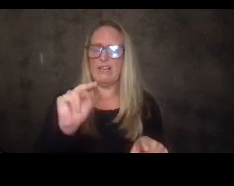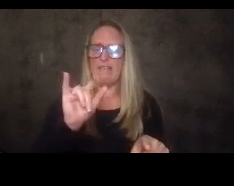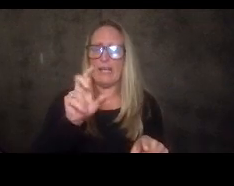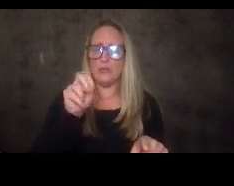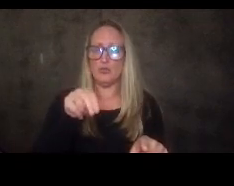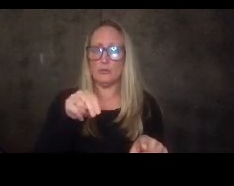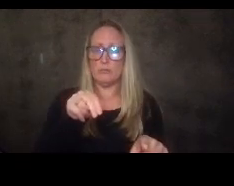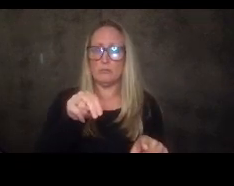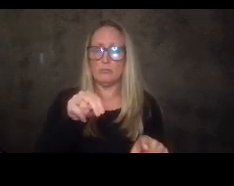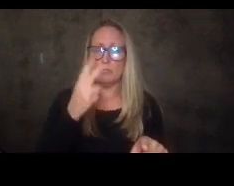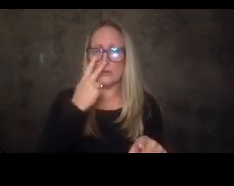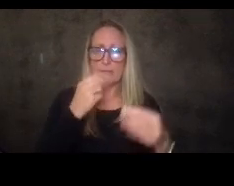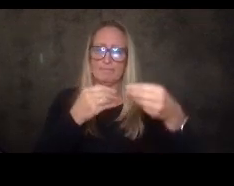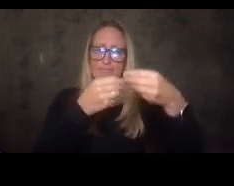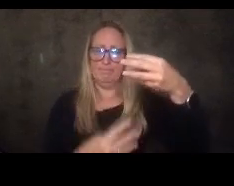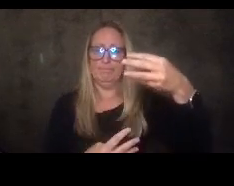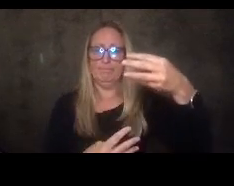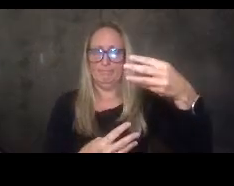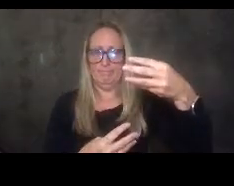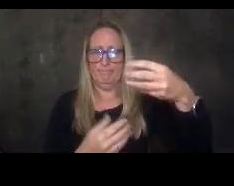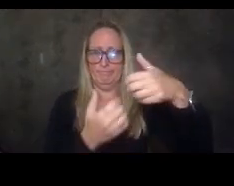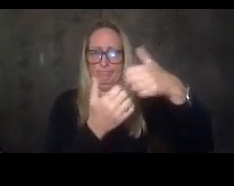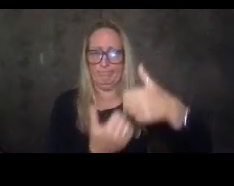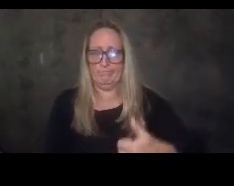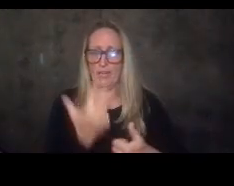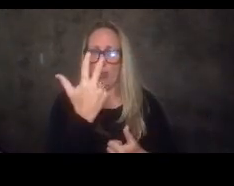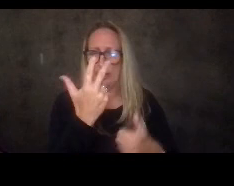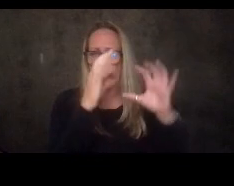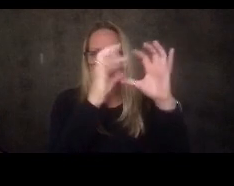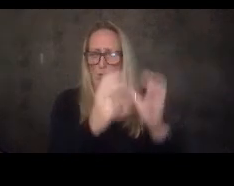And you can see we have settings split up into three categories. We have vision.